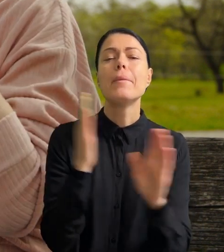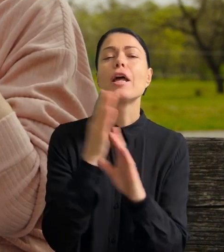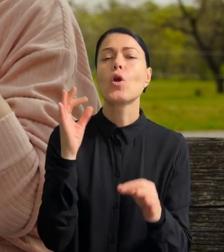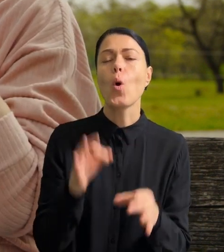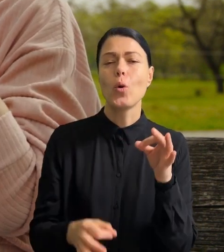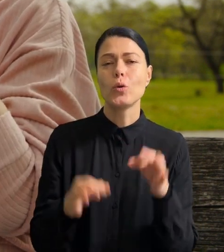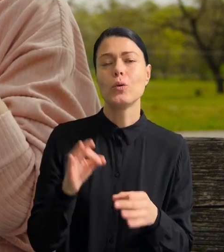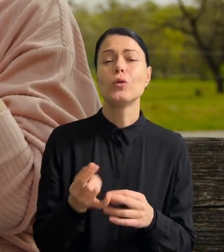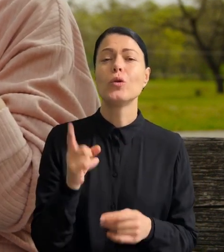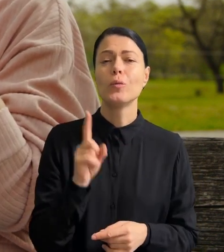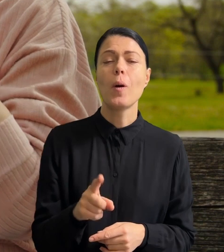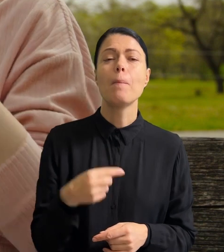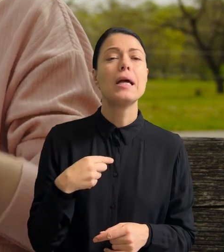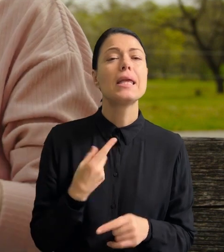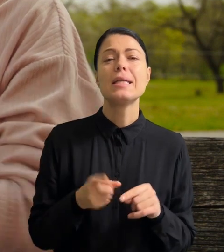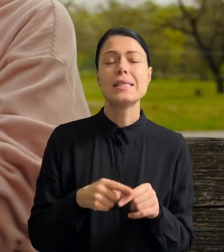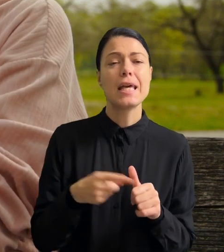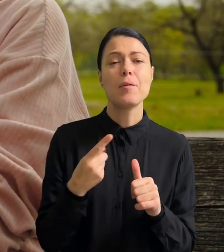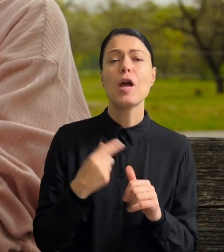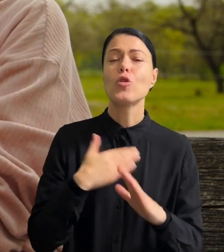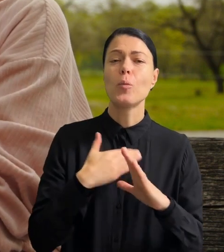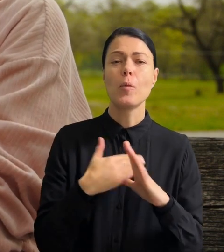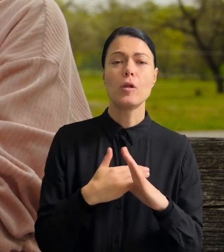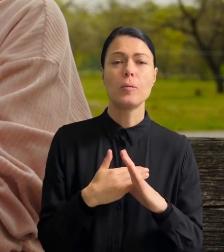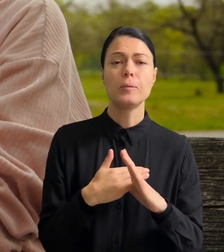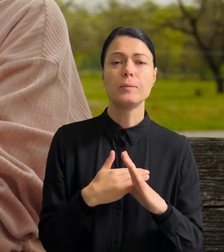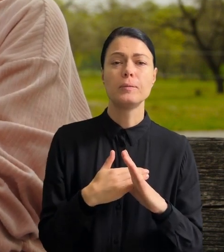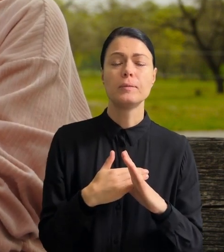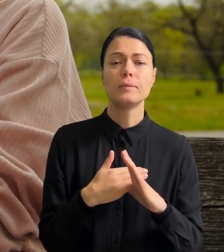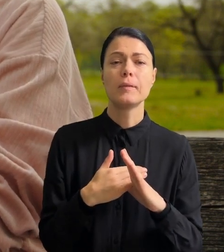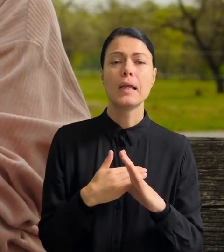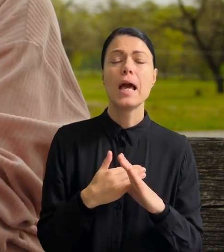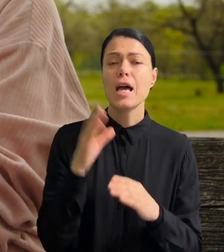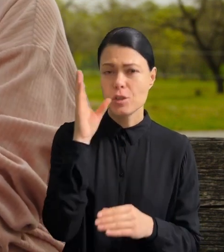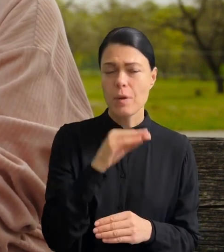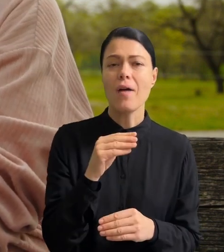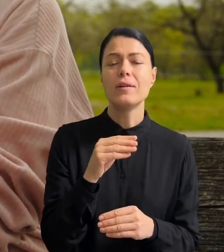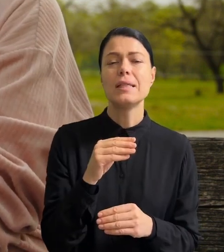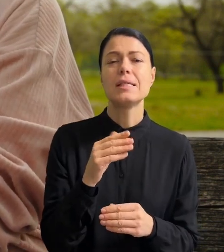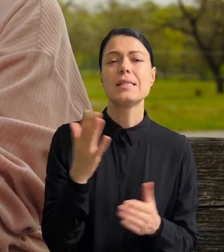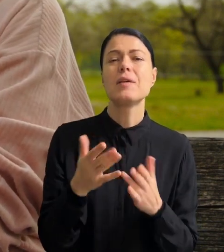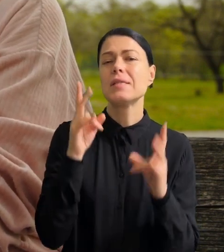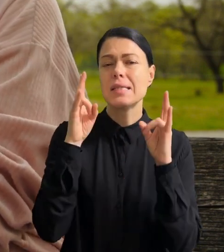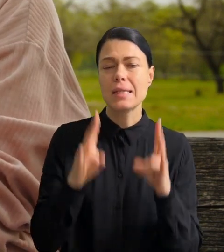This name has helped me cope with some traumas and experiences of the past.